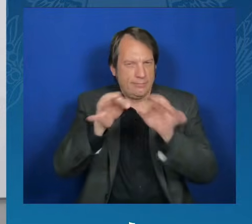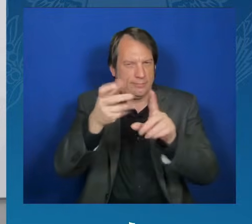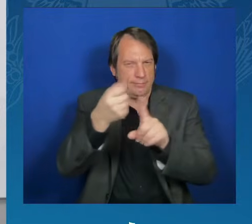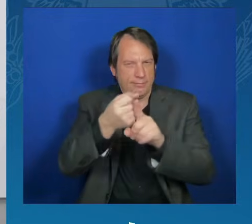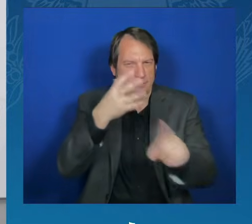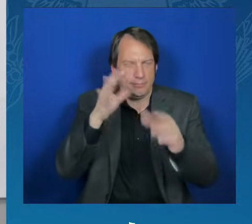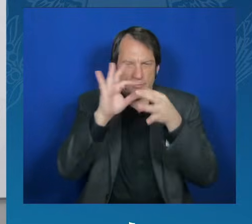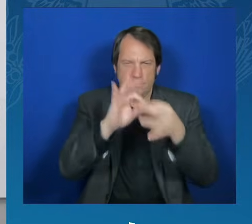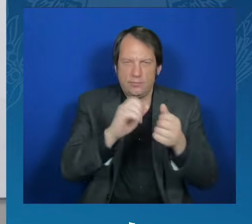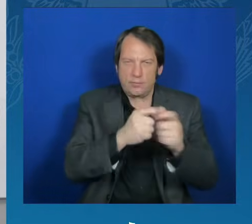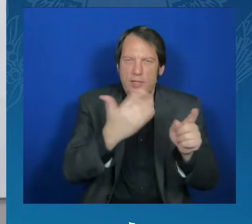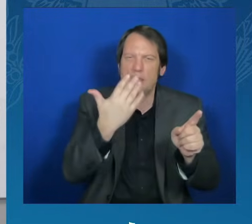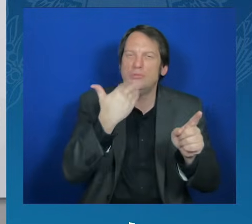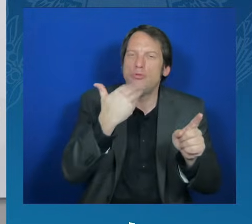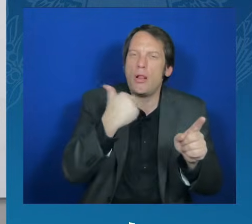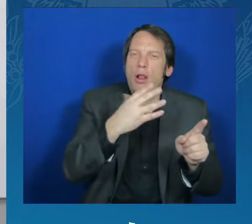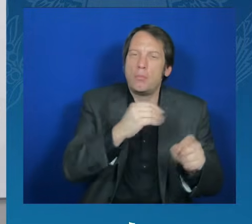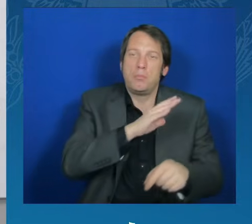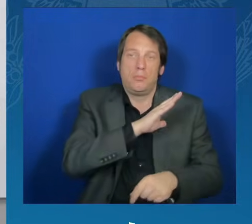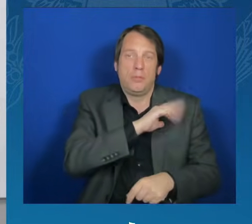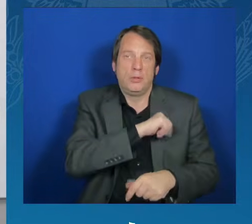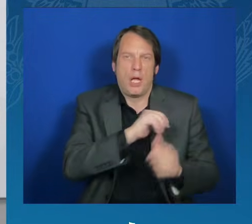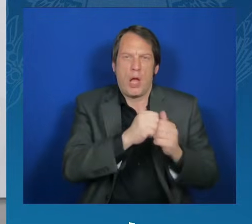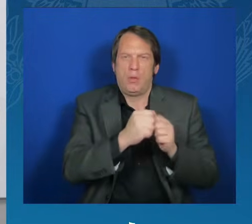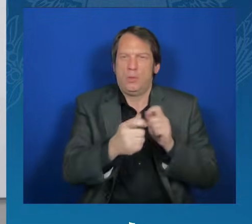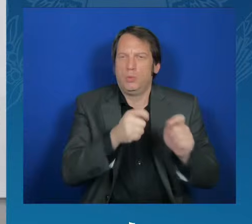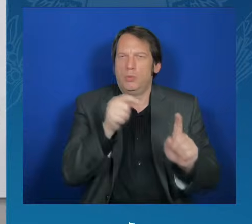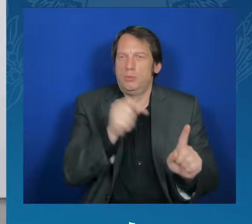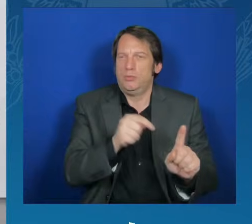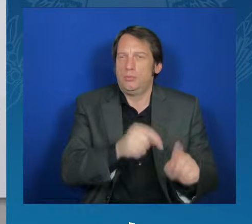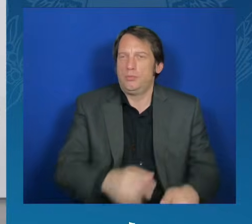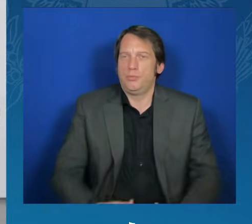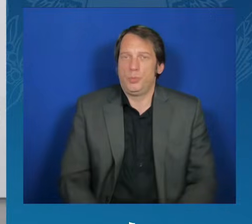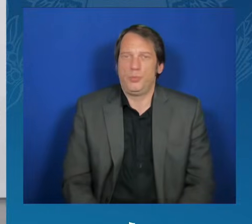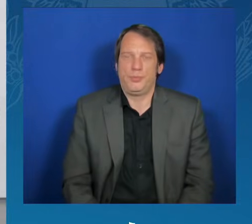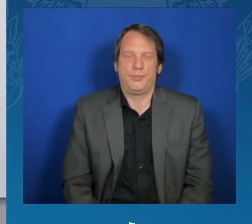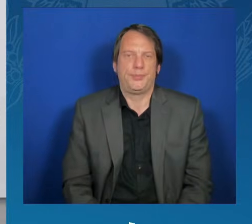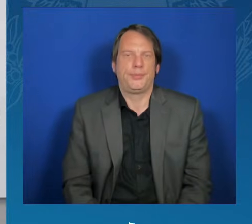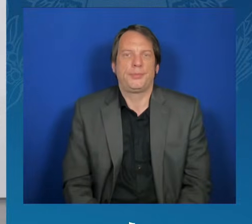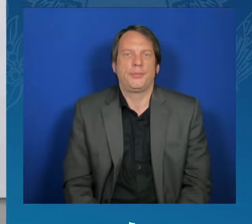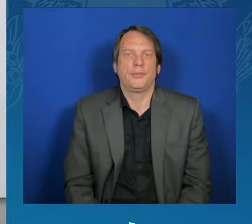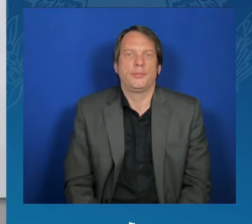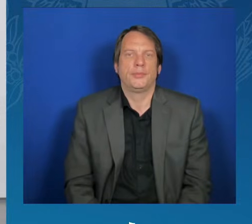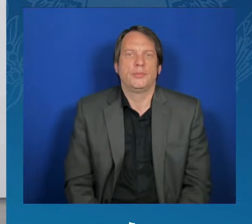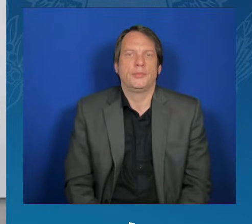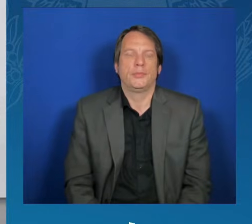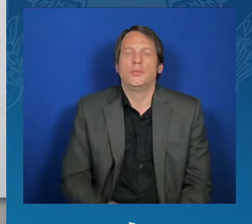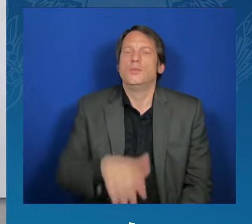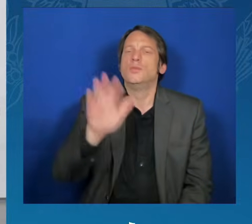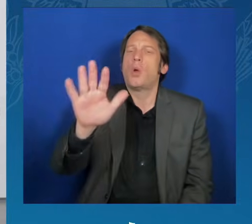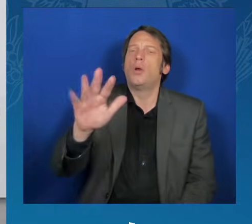From your perspective -- you touched briefly on that -- what is the long-term vision